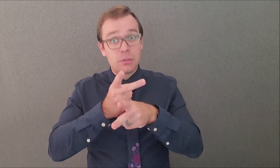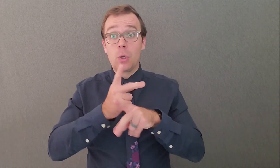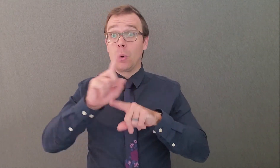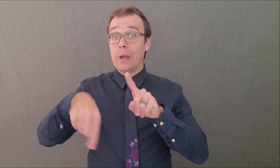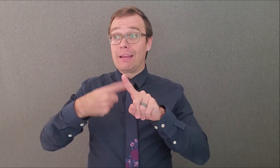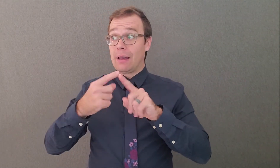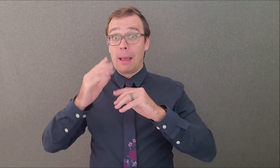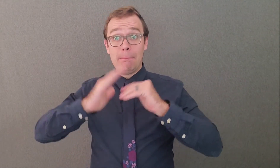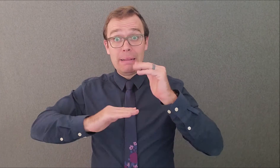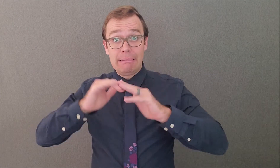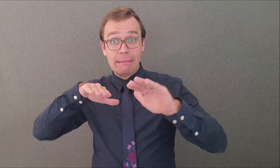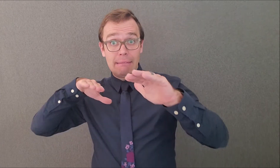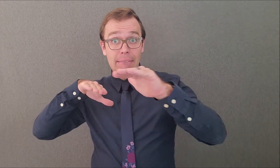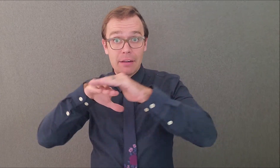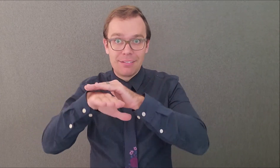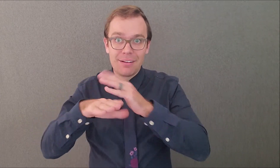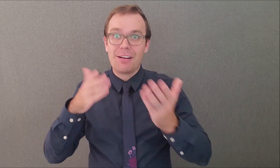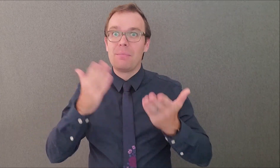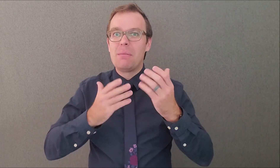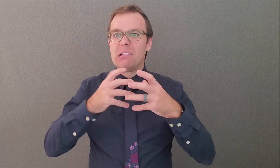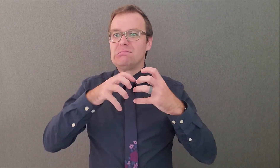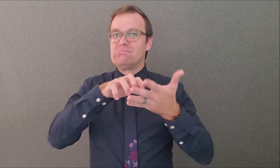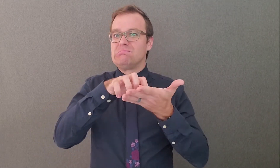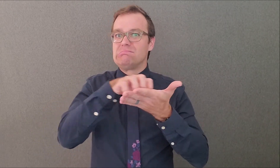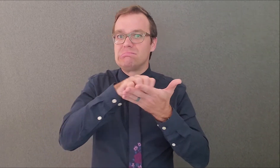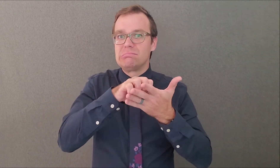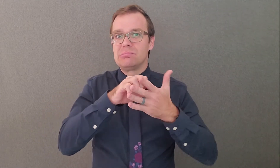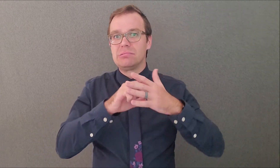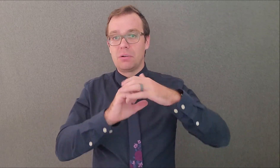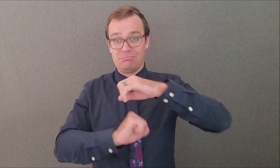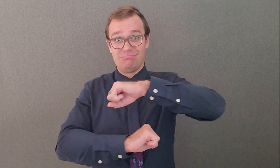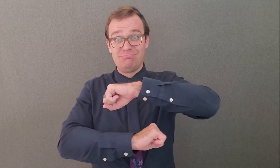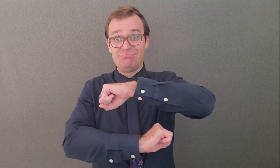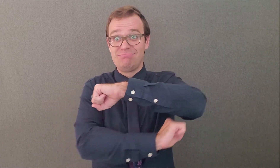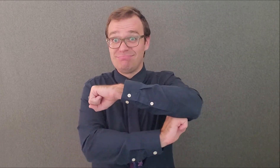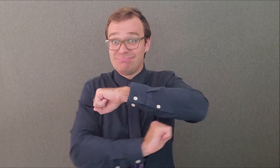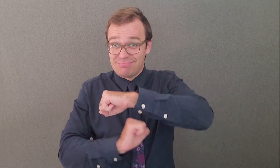there may be hidden damage, particularly in foundations.